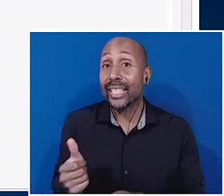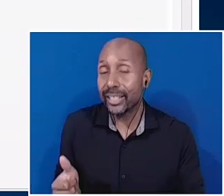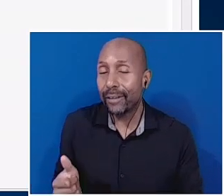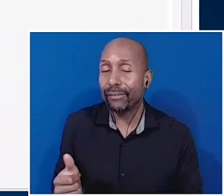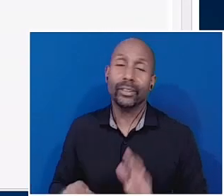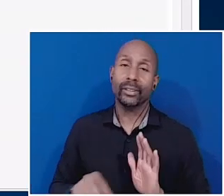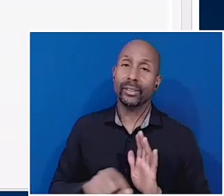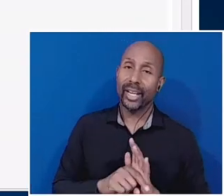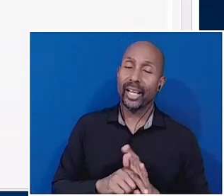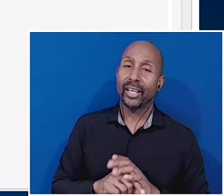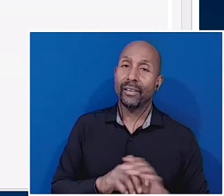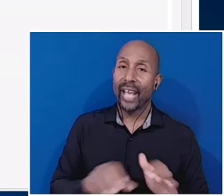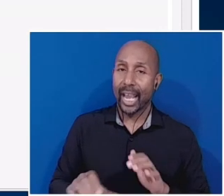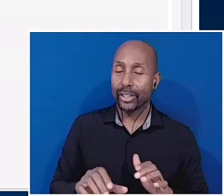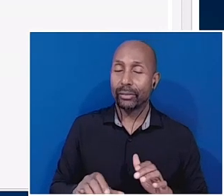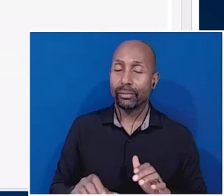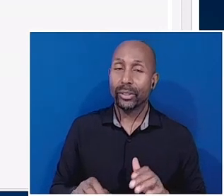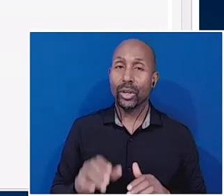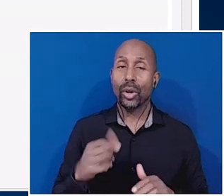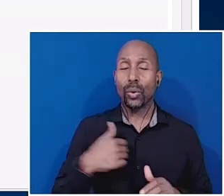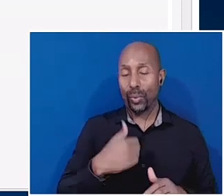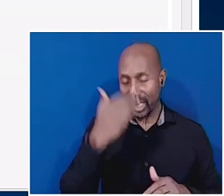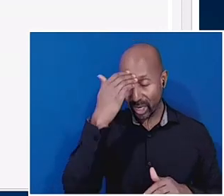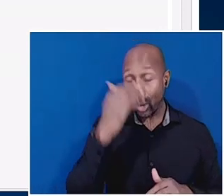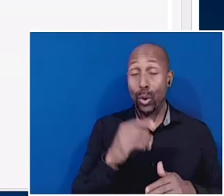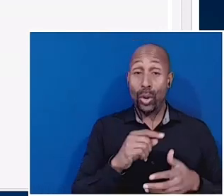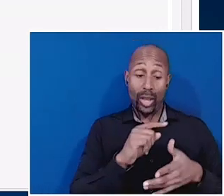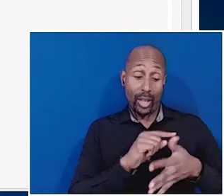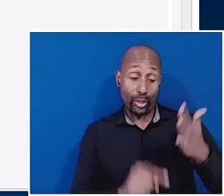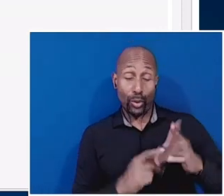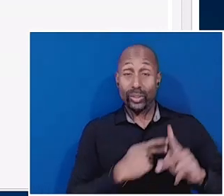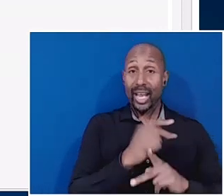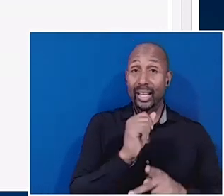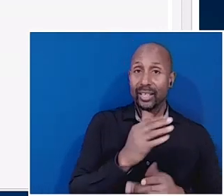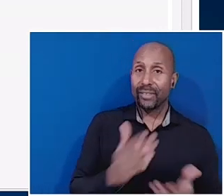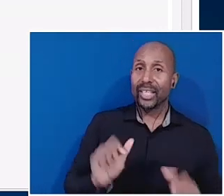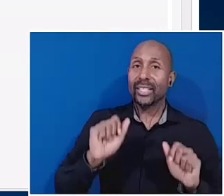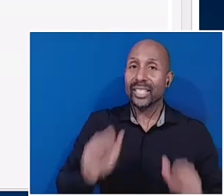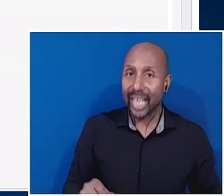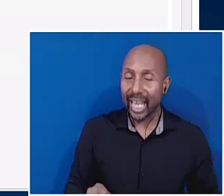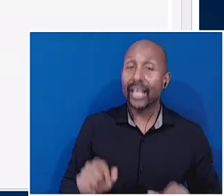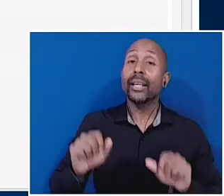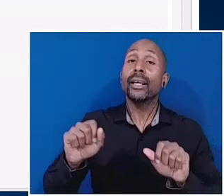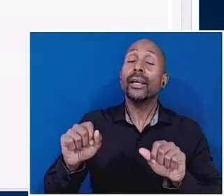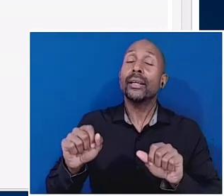at risk. And we just think that it is